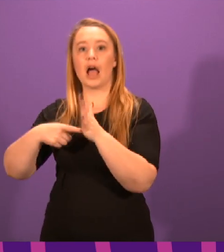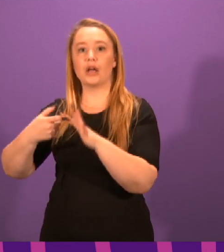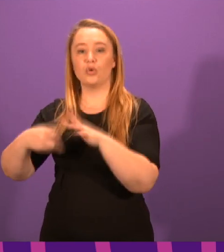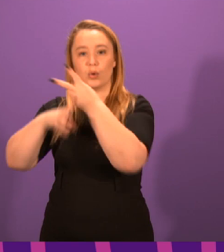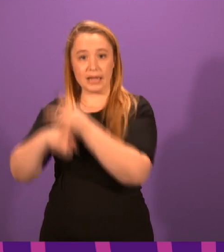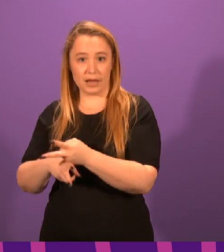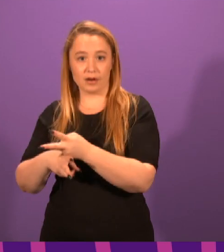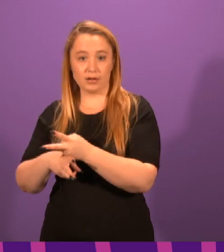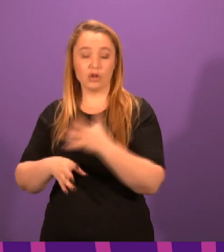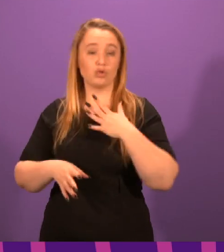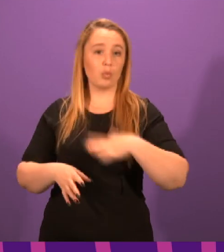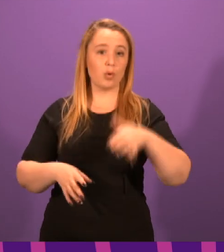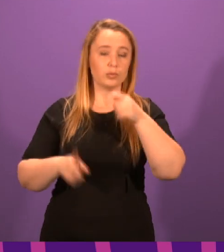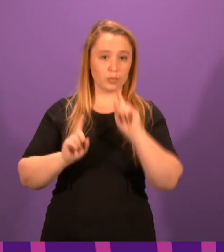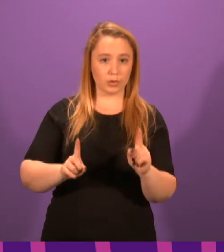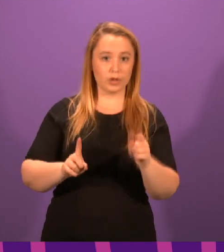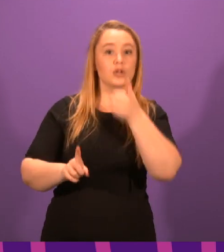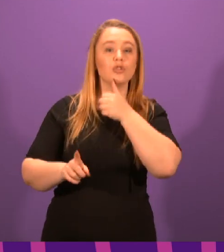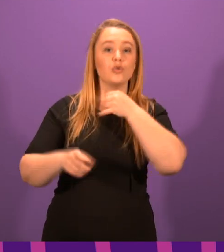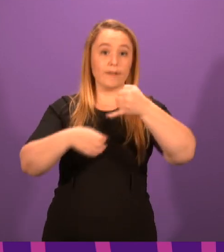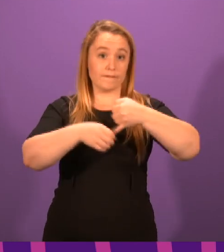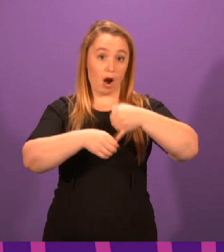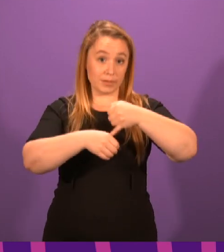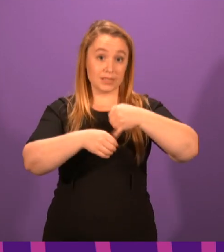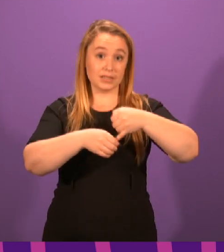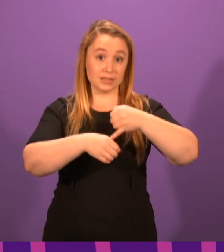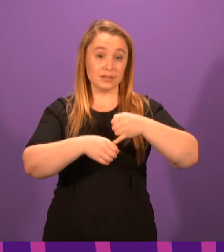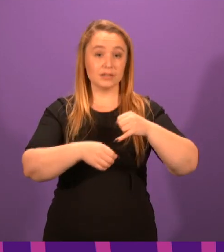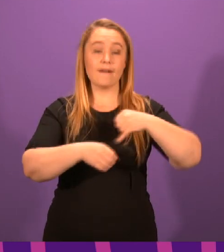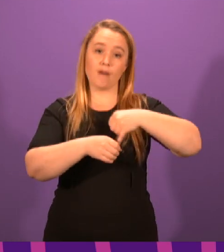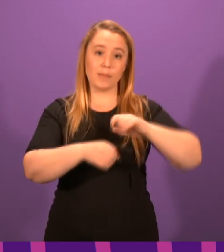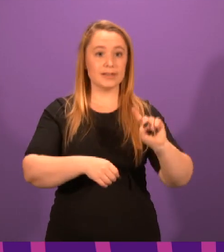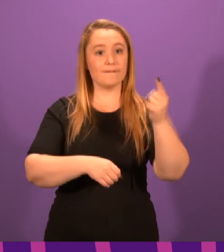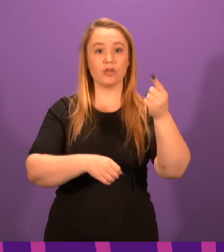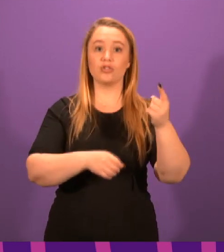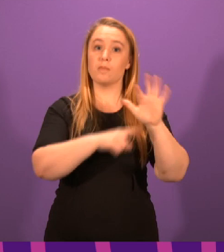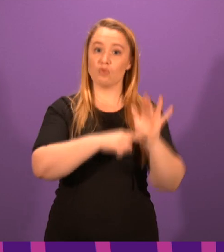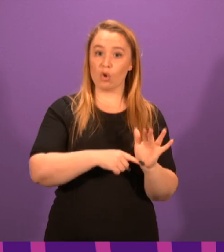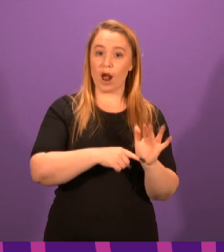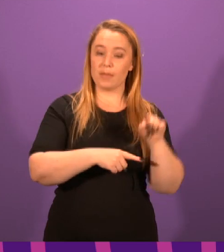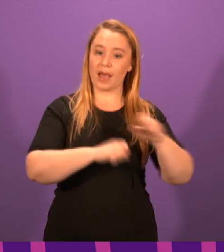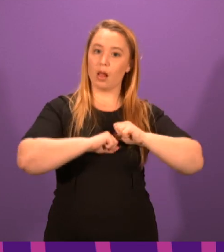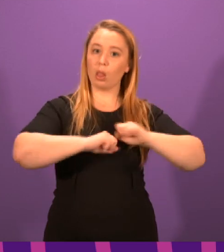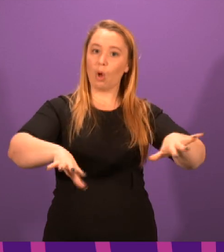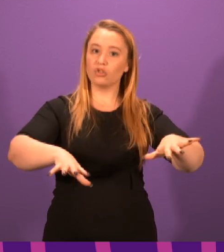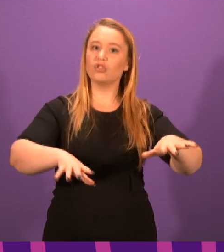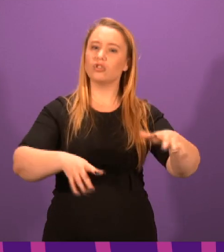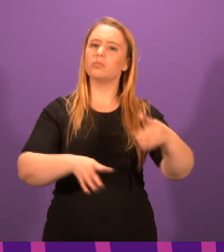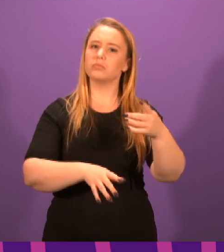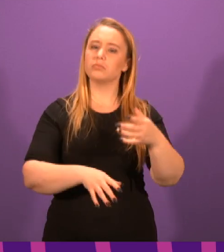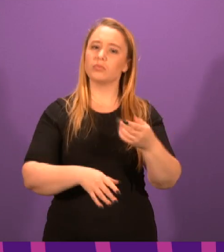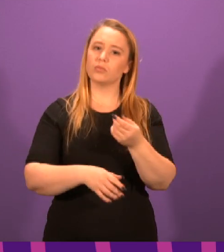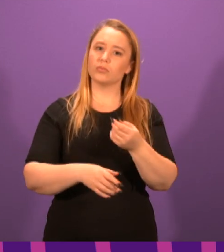making best use of the pharmacy first programme, which was launched some time ago, and making best